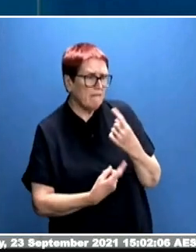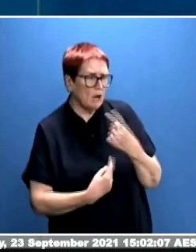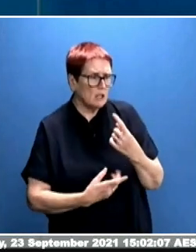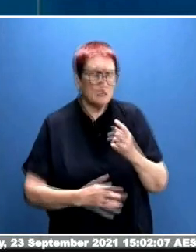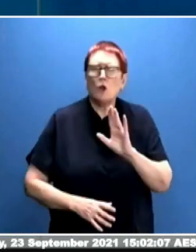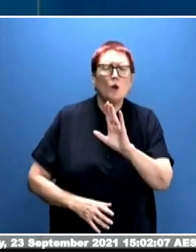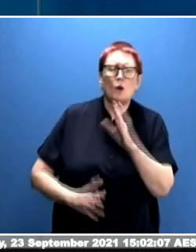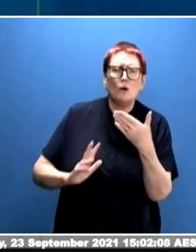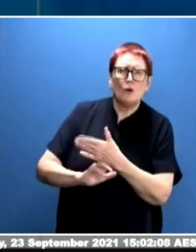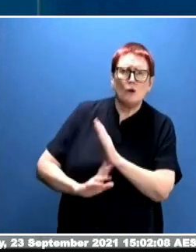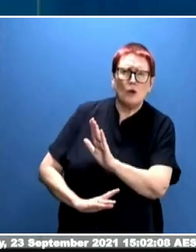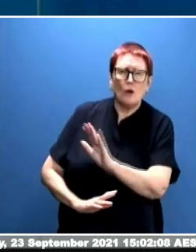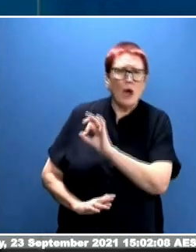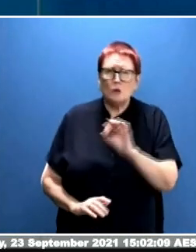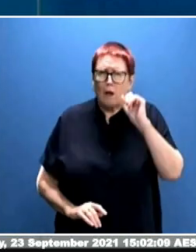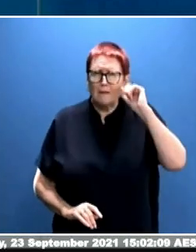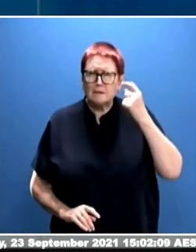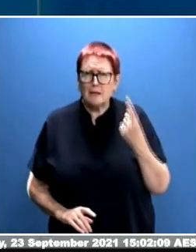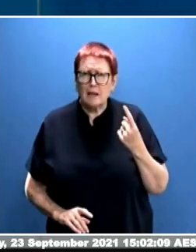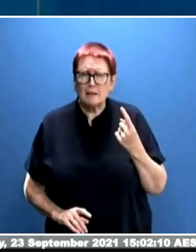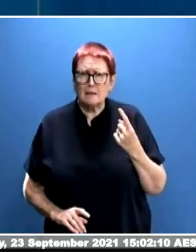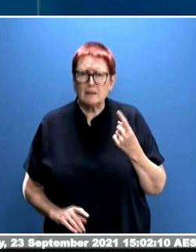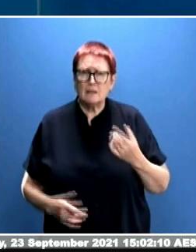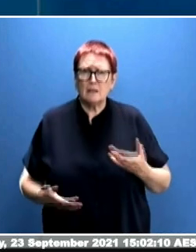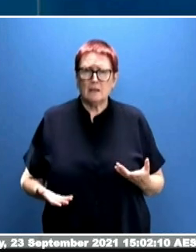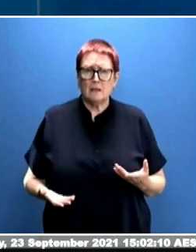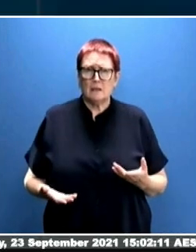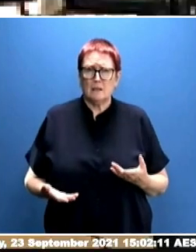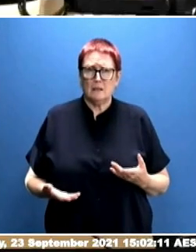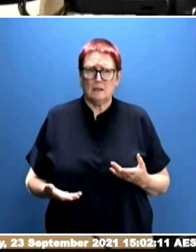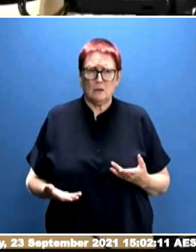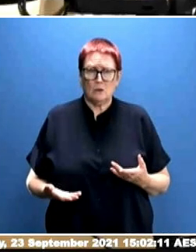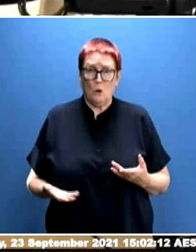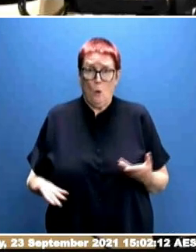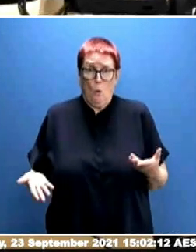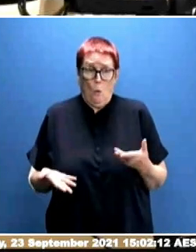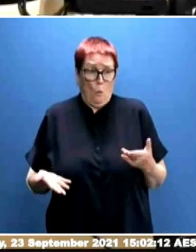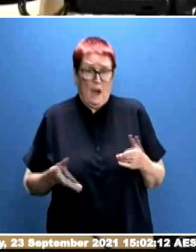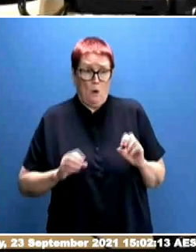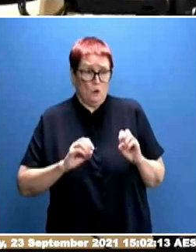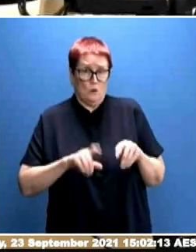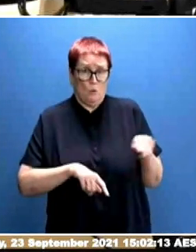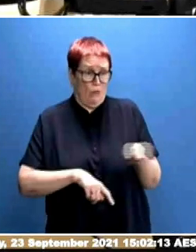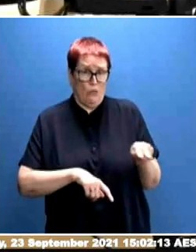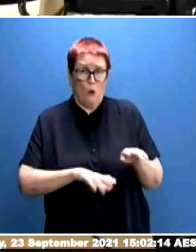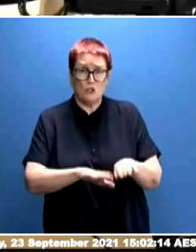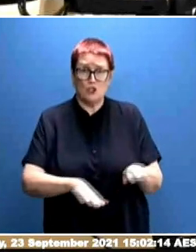Sorry, Ms Kerr, I just don't understand what would be the placement option for those children.